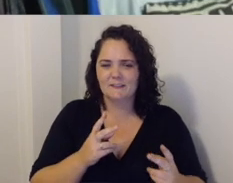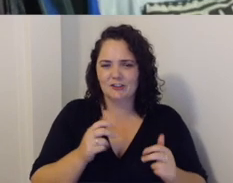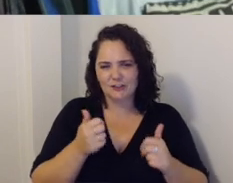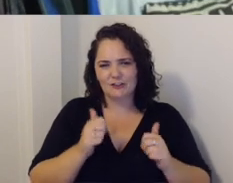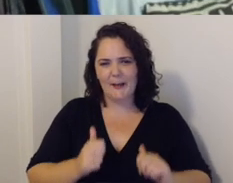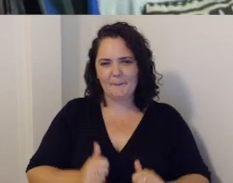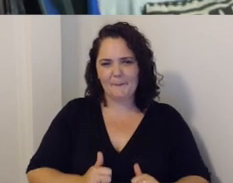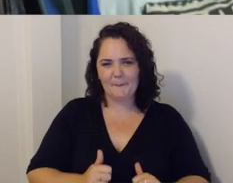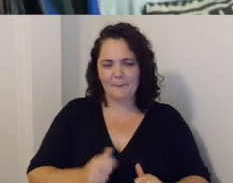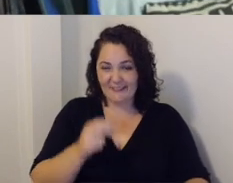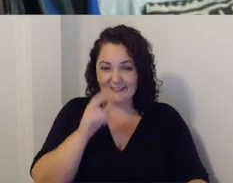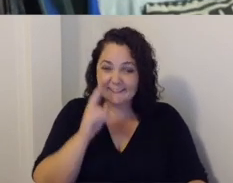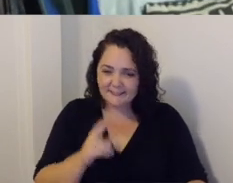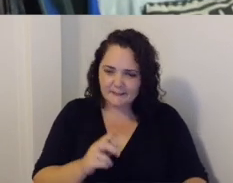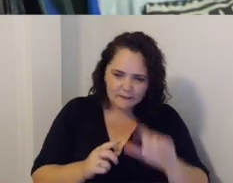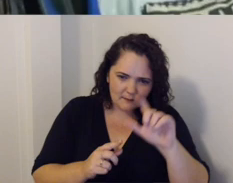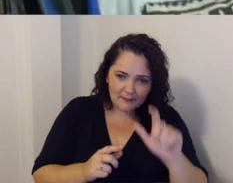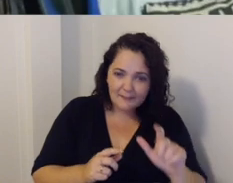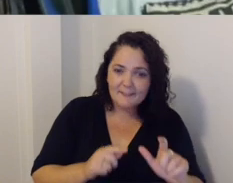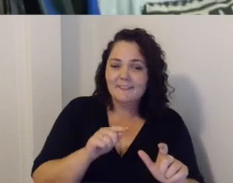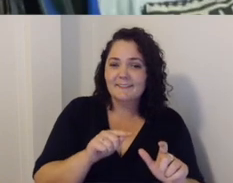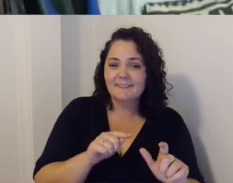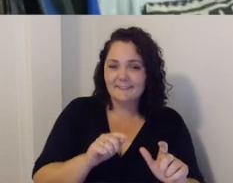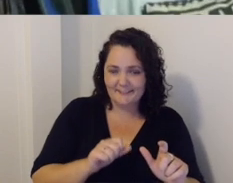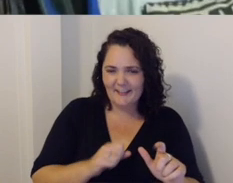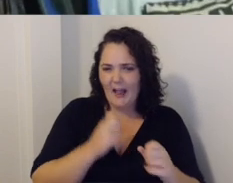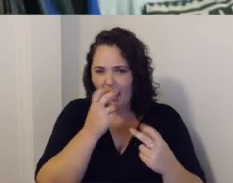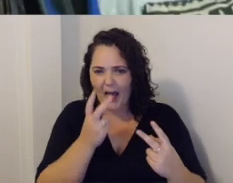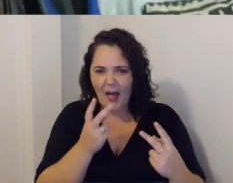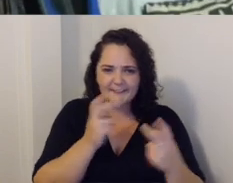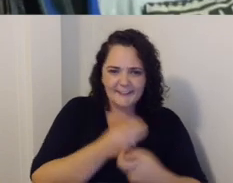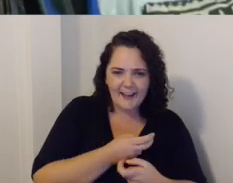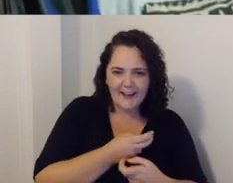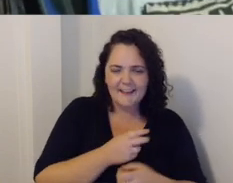let the light shape define that edge between the light of his body and the dark of the background